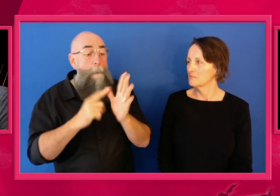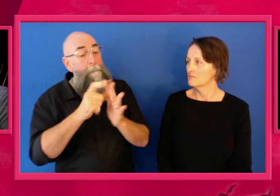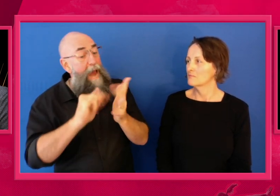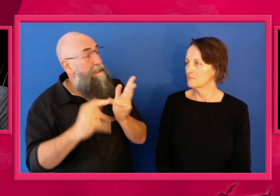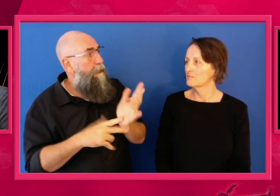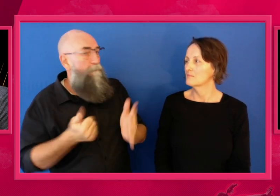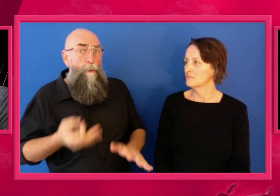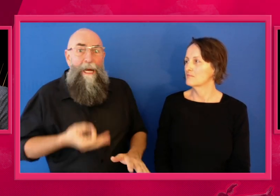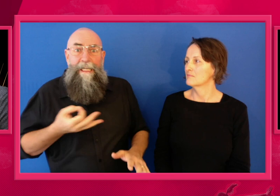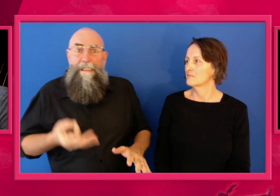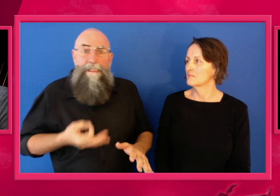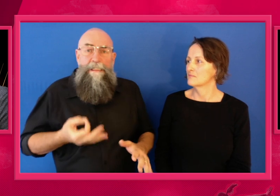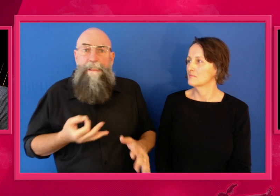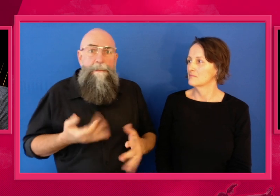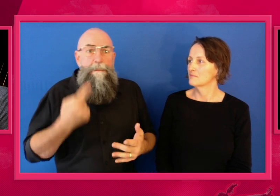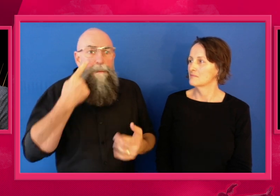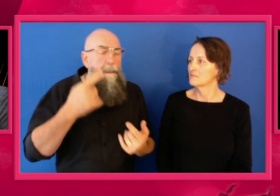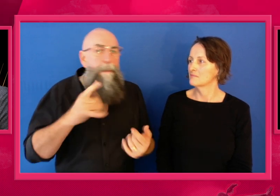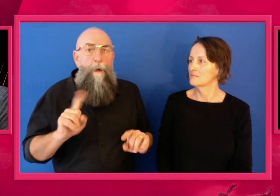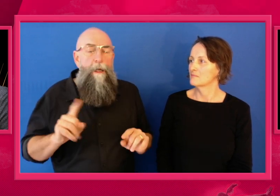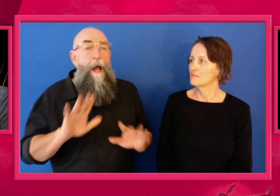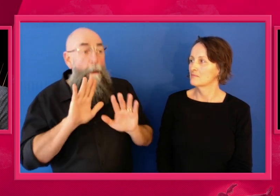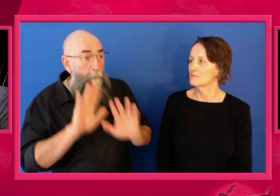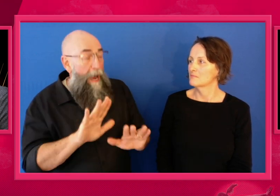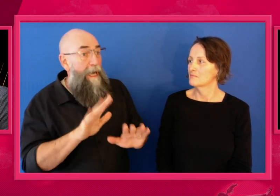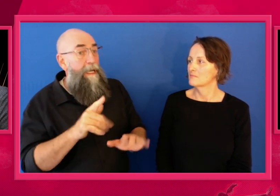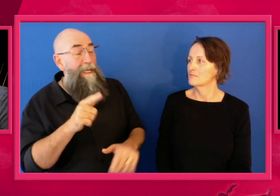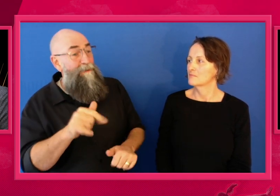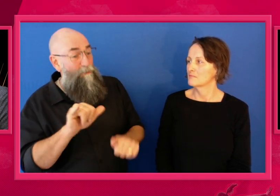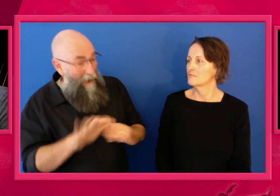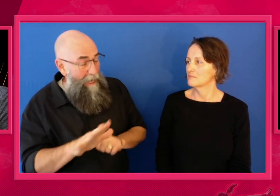But it was great to see, I know I shouldn't say it's great to see, but as an Australian